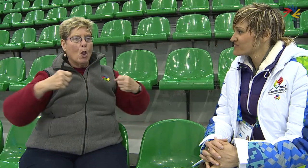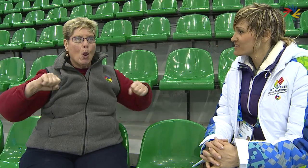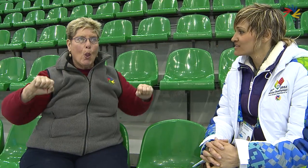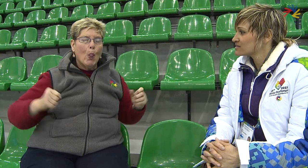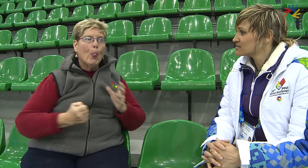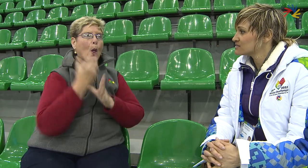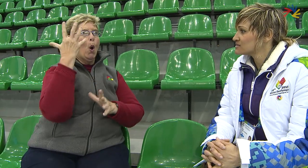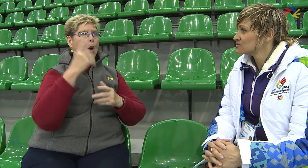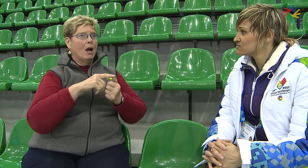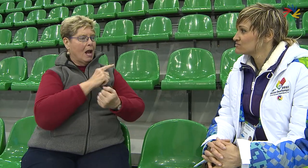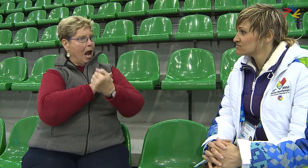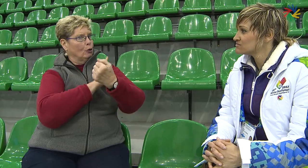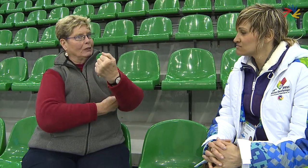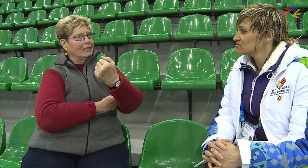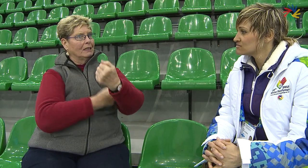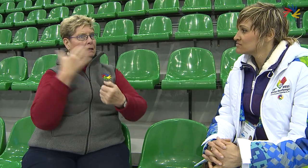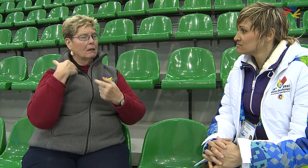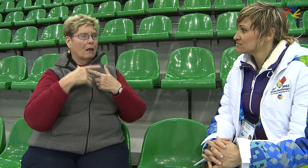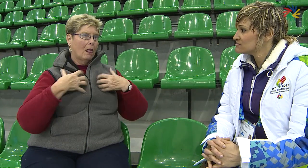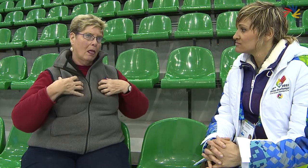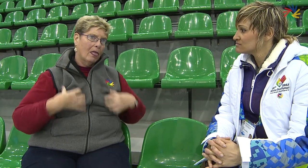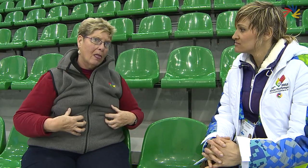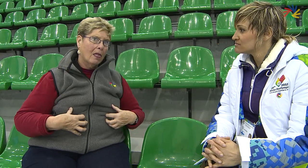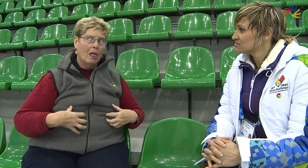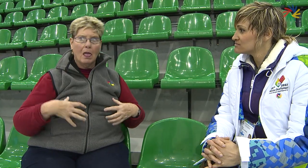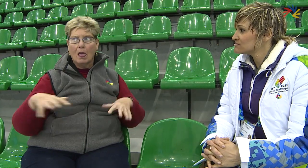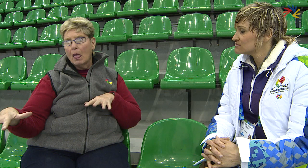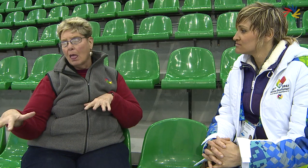There is new energy amongst everyone, unlike in the past years where the mutual emotion was that of despair and uncertainty.